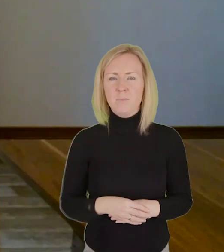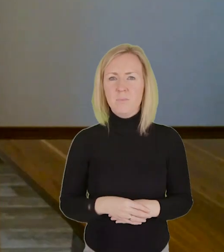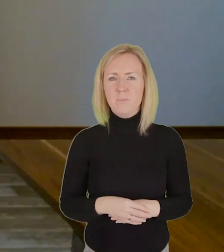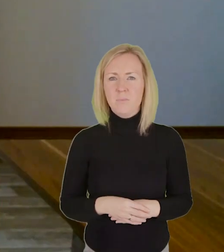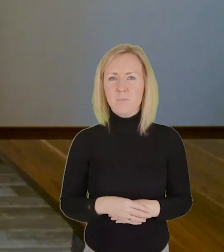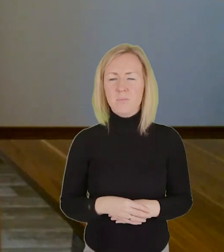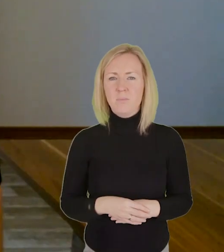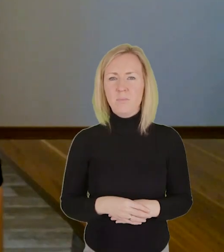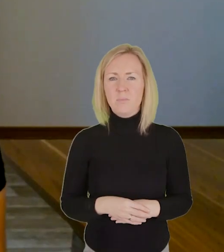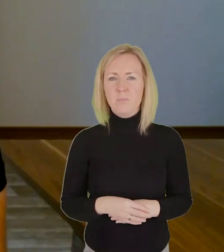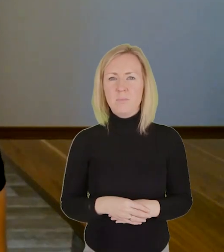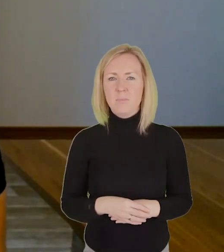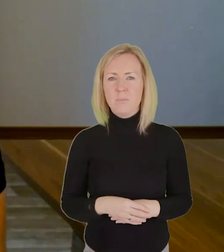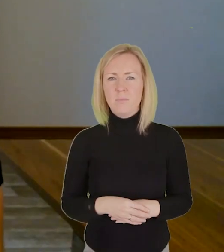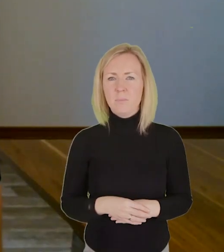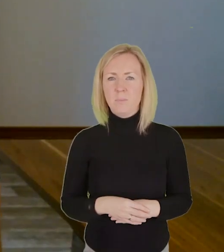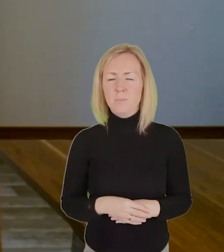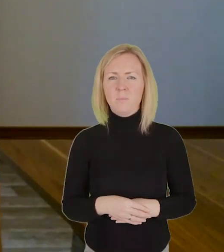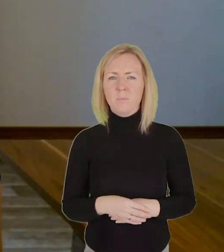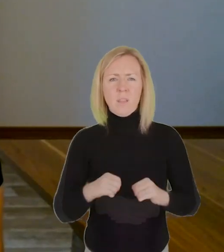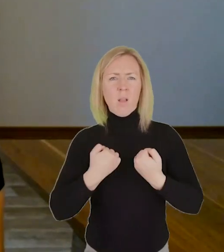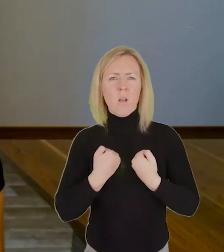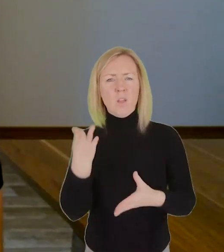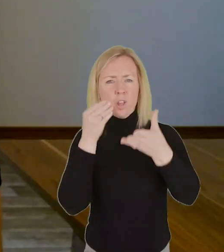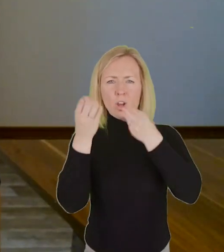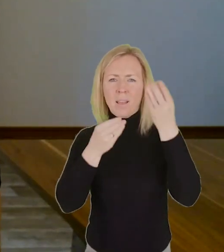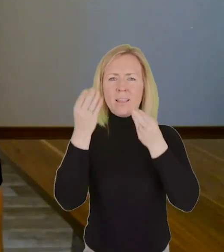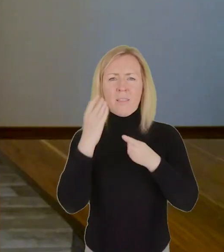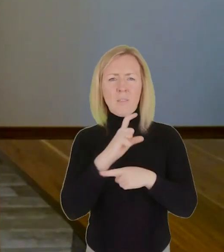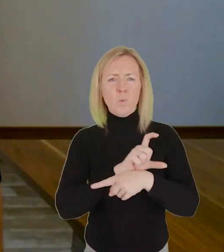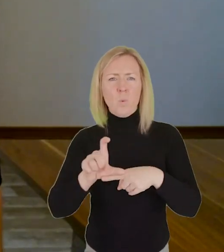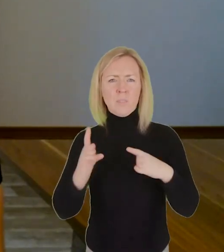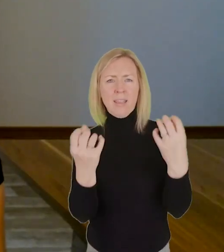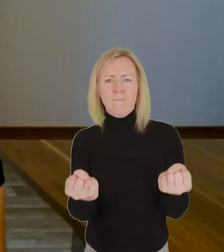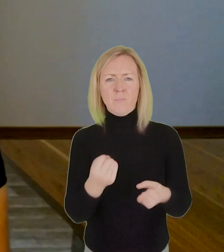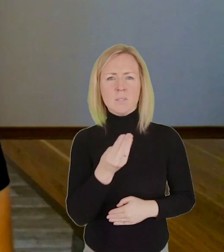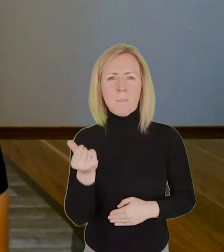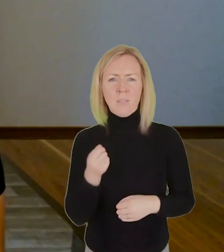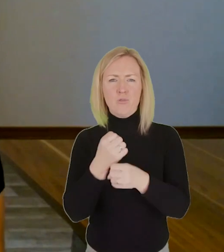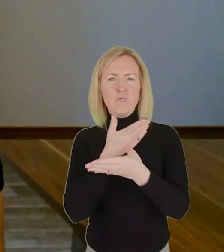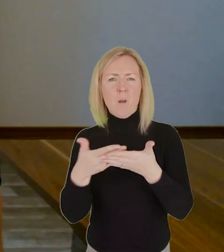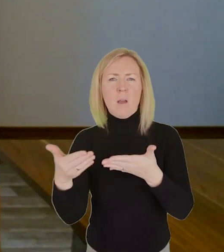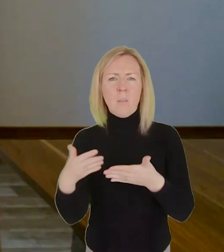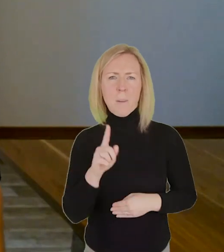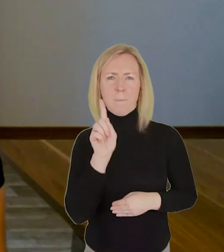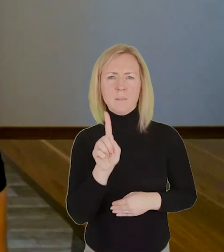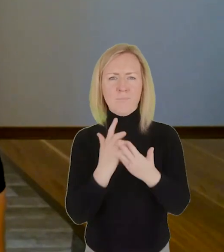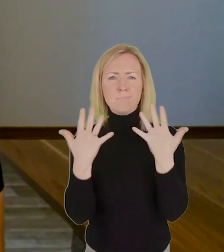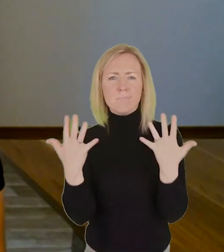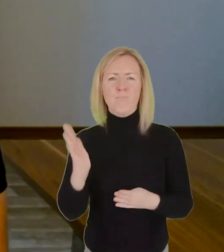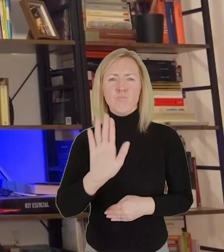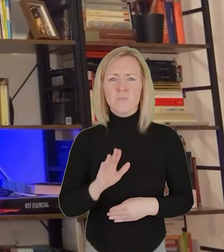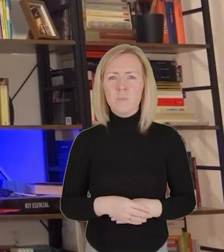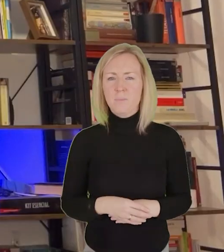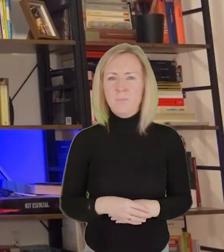We have some of course in our learning courses but in general there is not so much information on the grammar available.